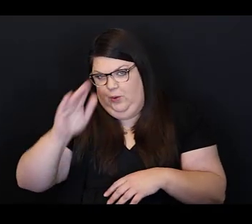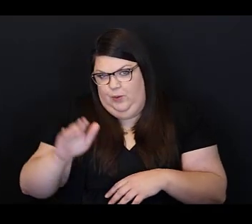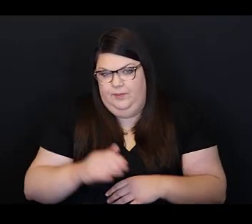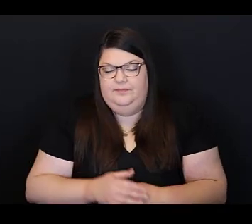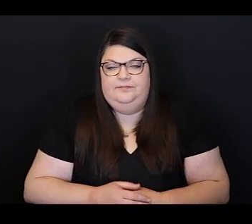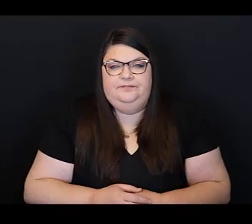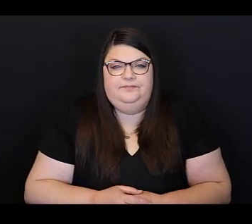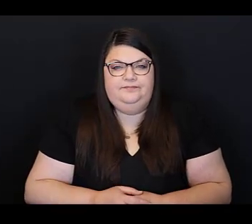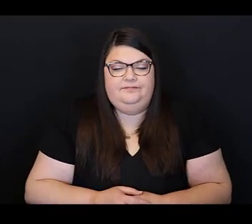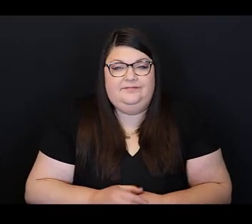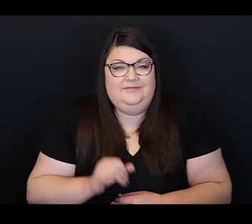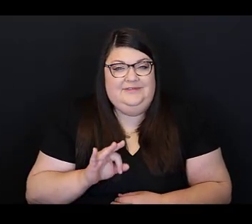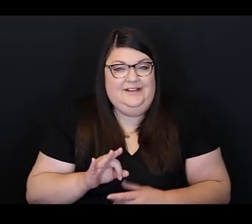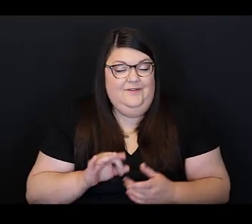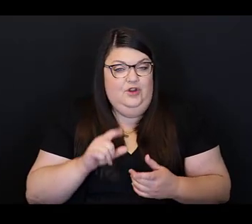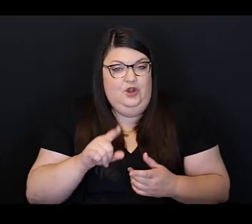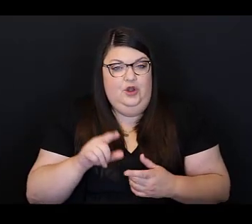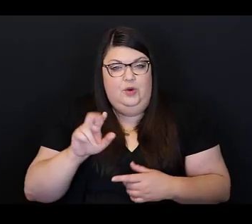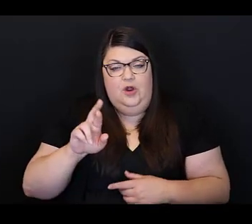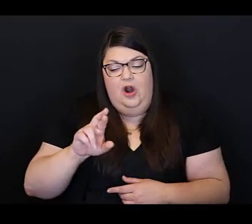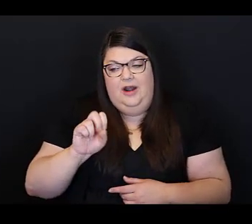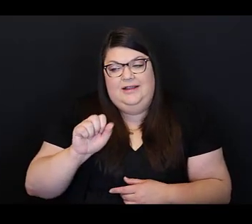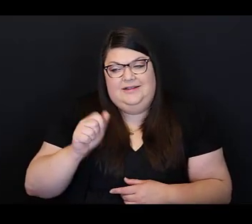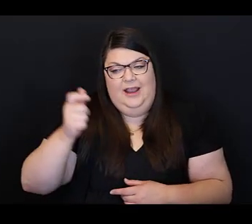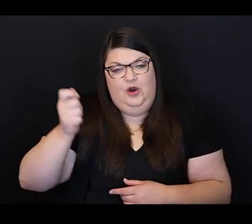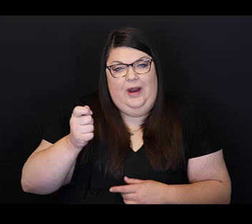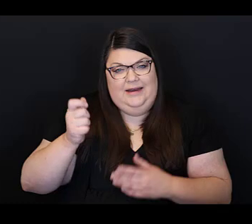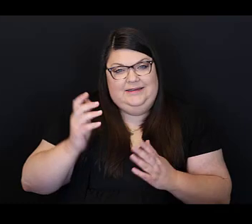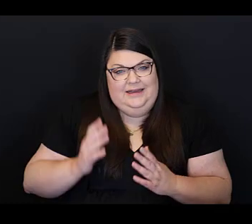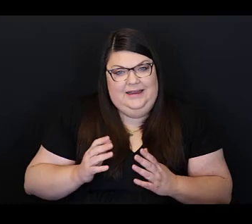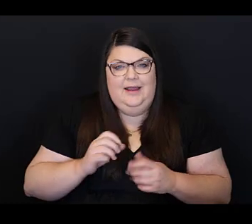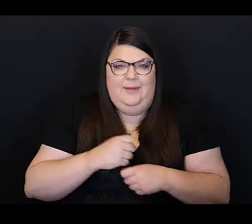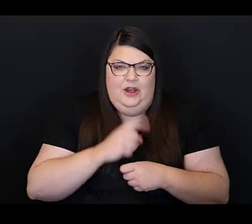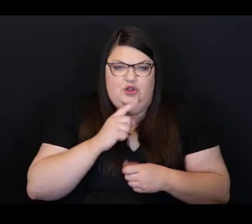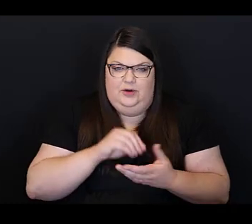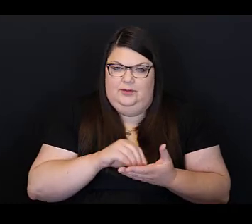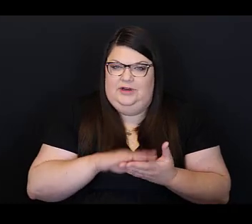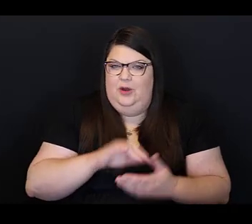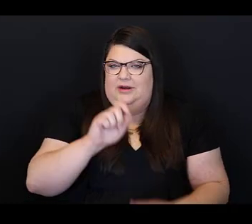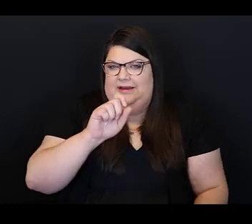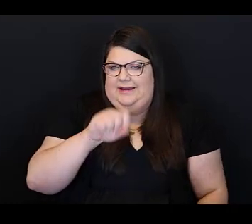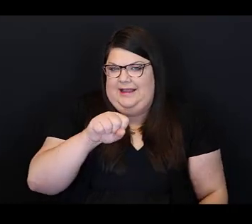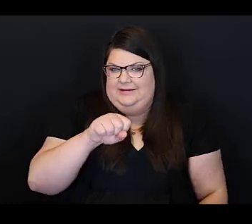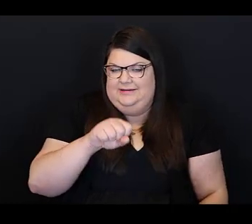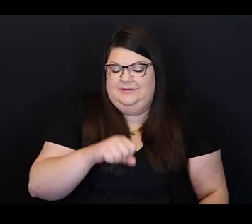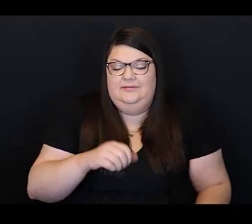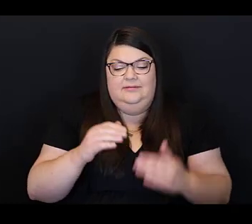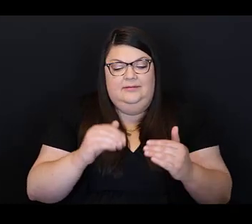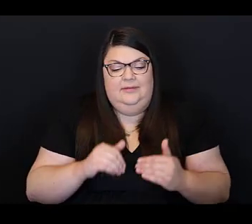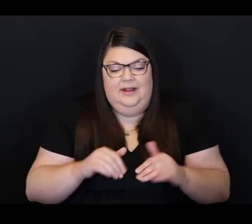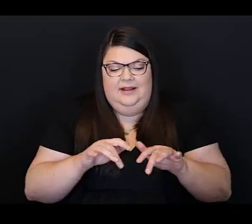sure. If you are an RSA grantee, be sure to select yes, then enter your PR award number